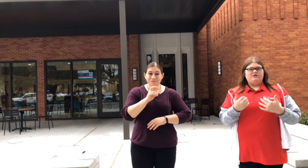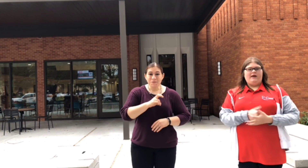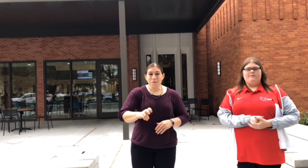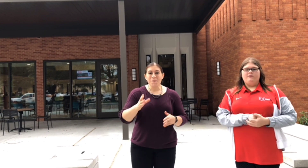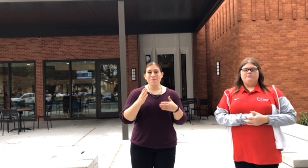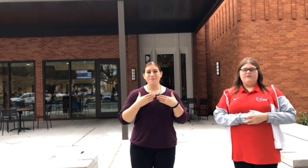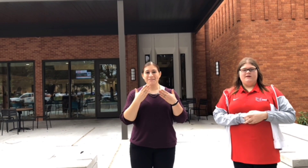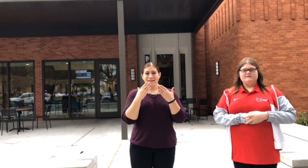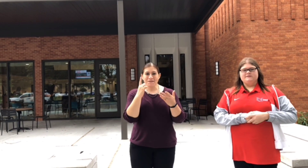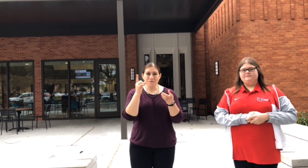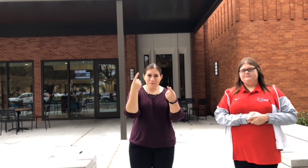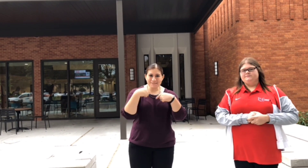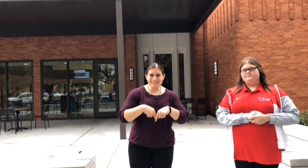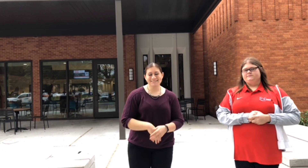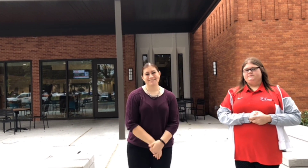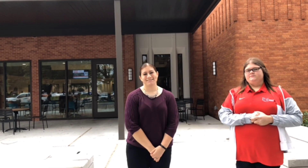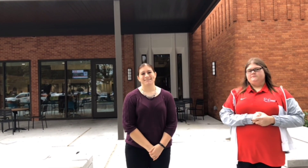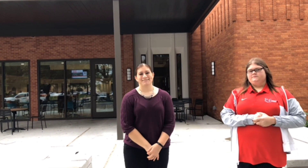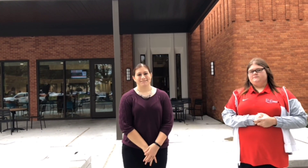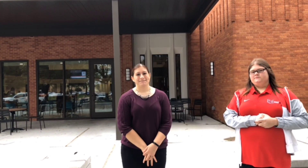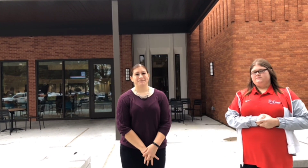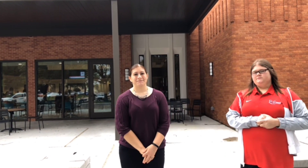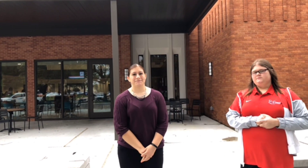that you came along with us.